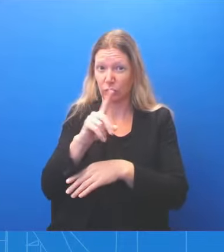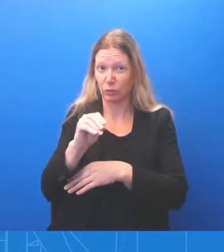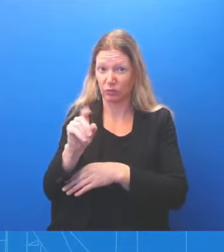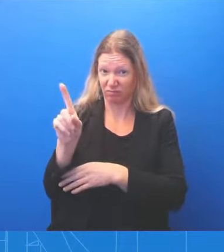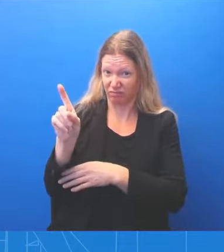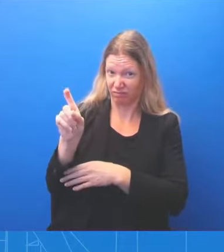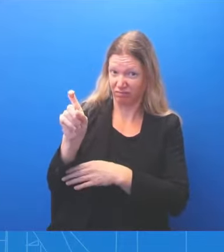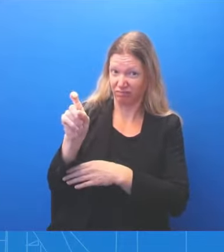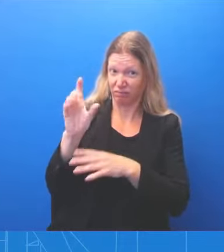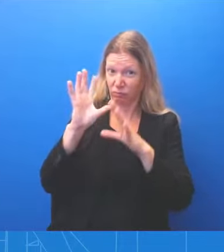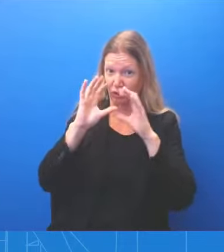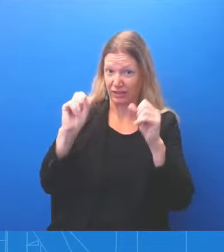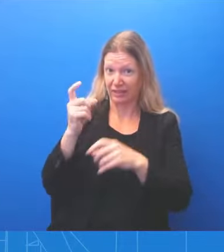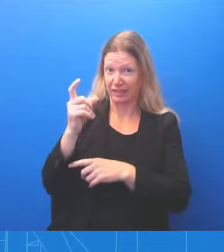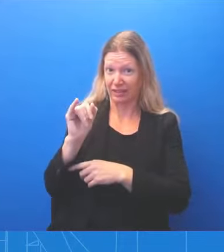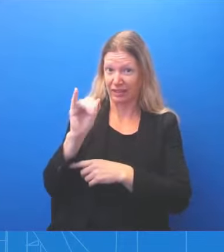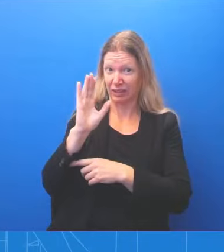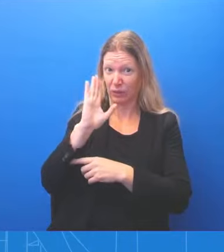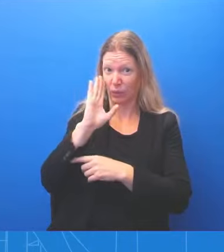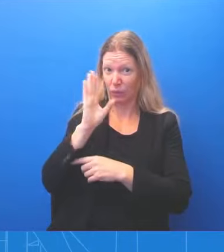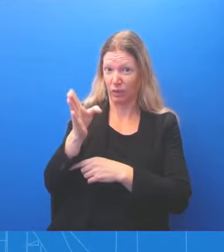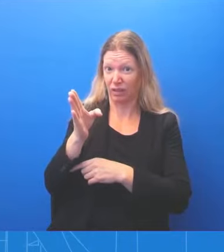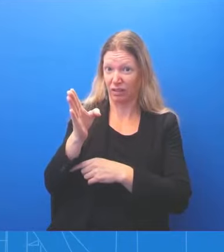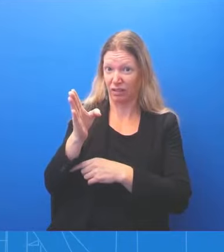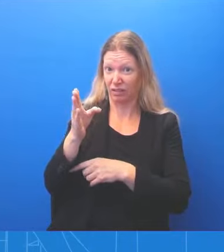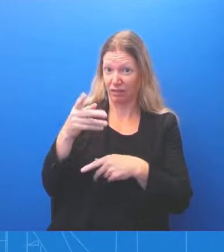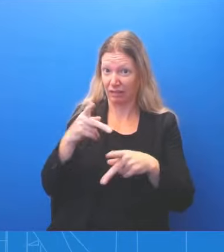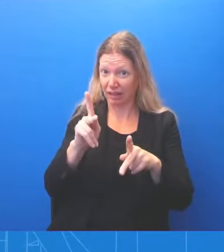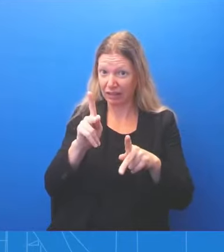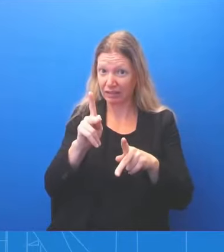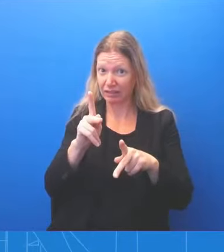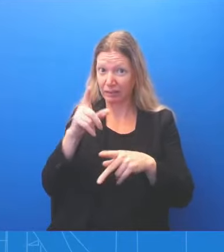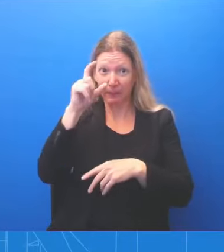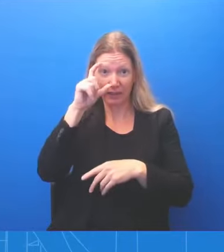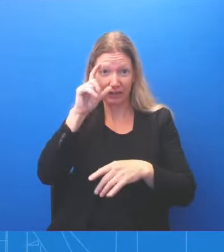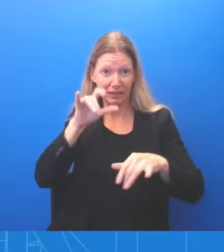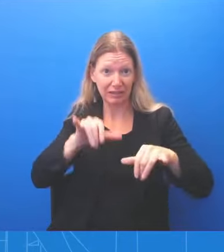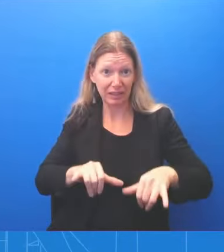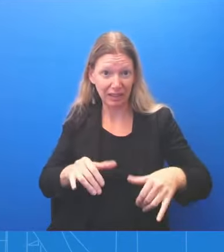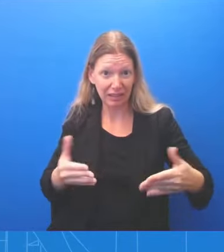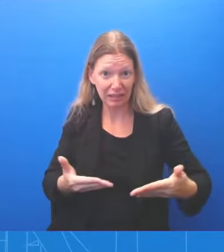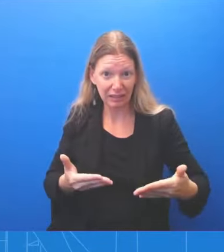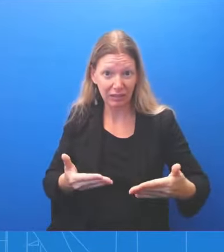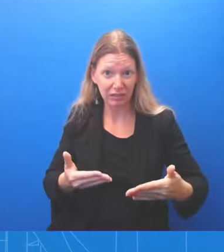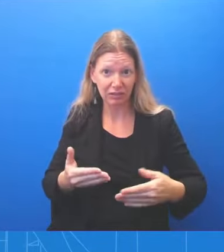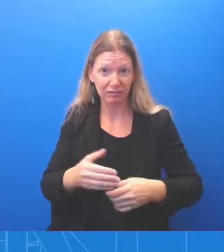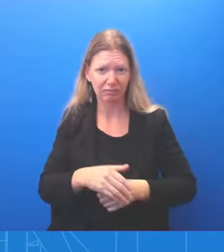Ms. Jean-Pierre: I think the panda is supposed to leave at the end of the year? The Press: At the end year. Ms. Jean-Pierre: Okay.